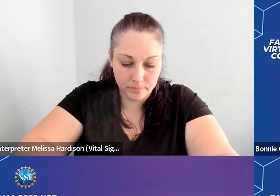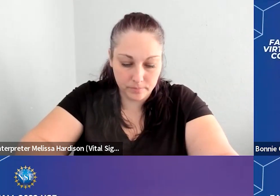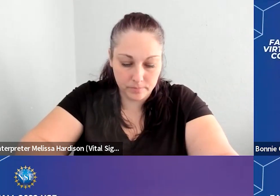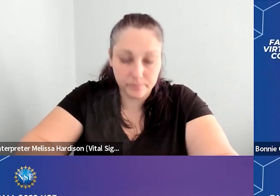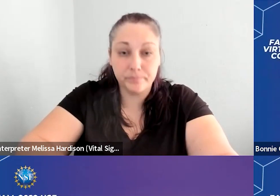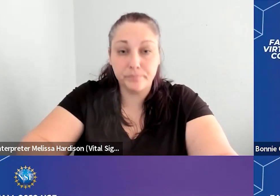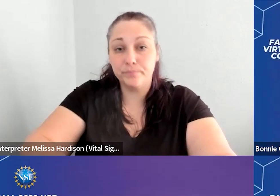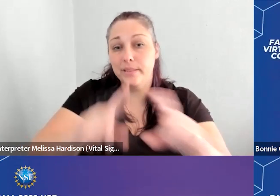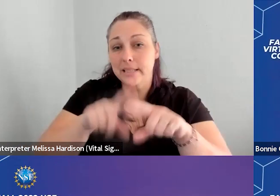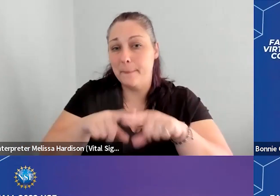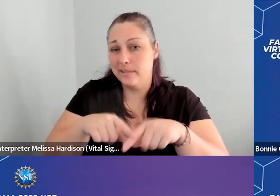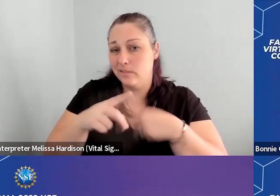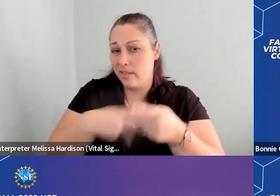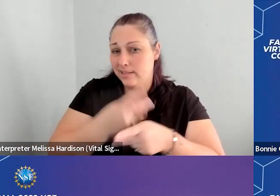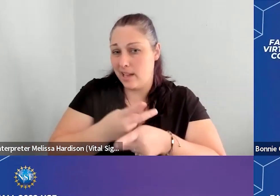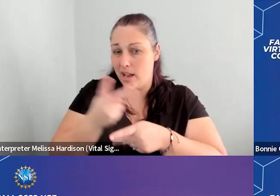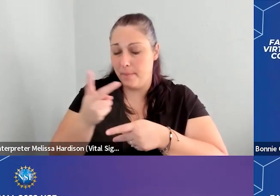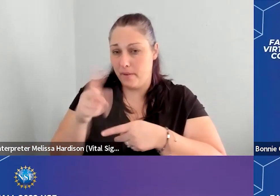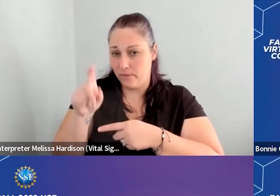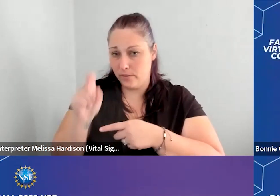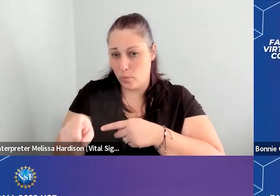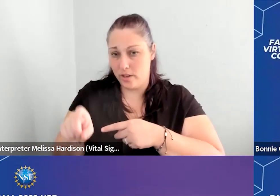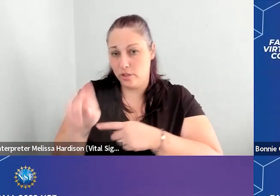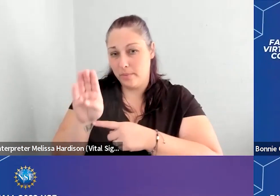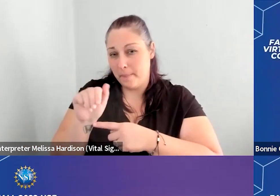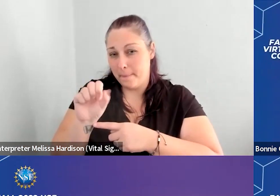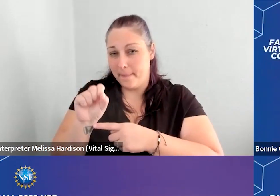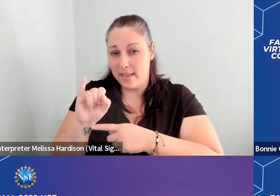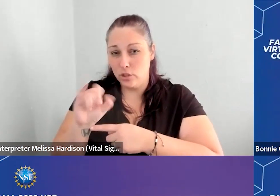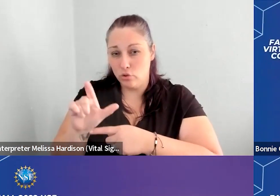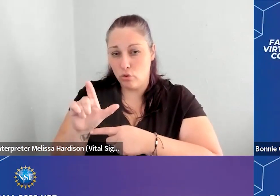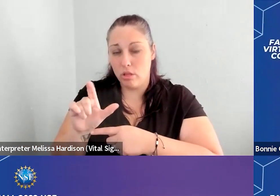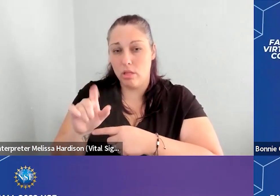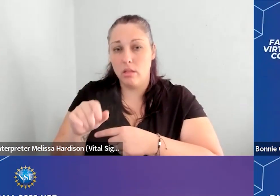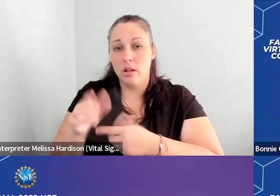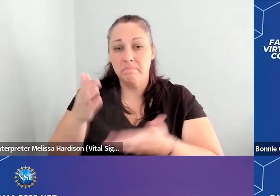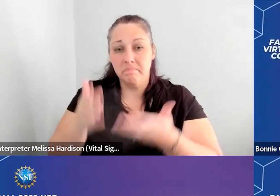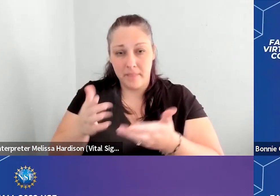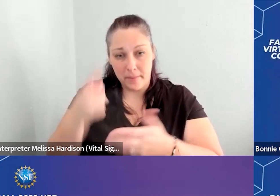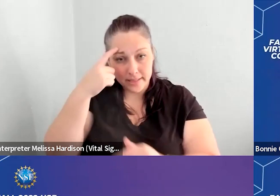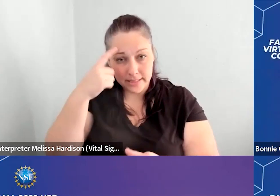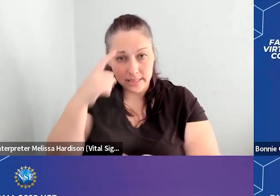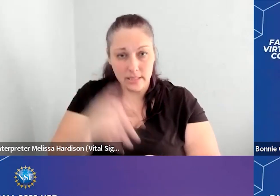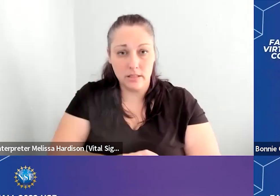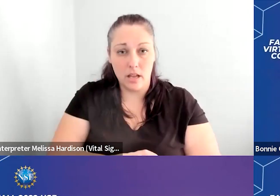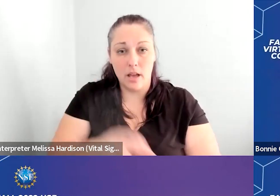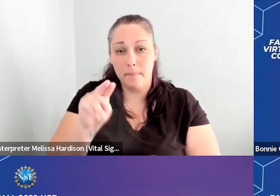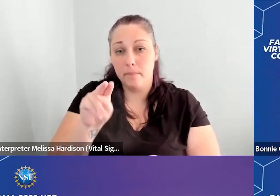as an informal STEM learning environment, might make sense. Noyce Track 4 might also make sense.